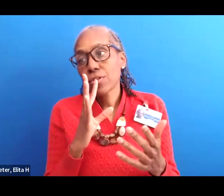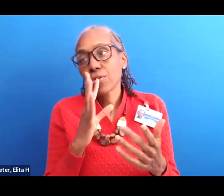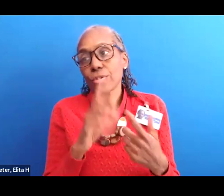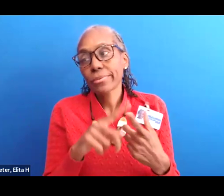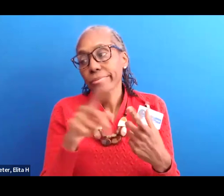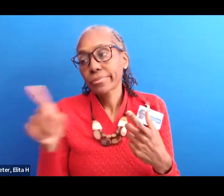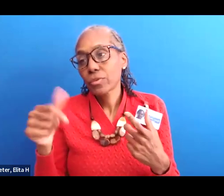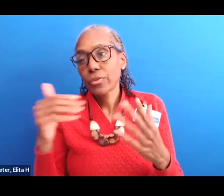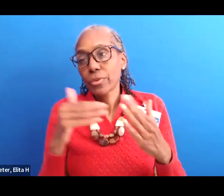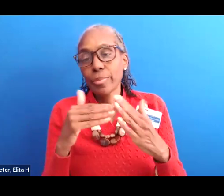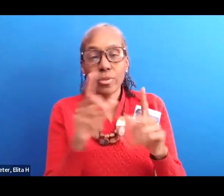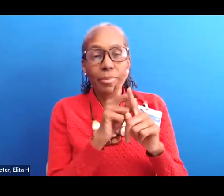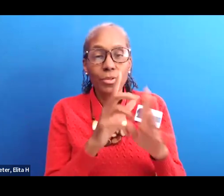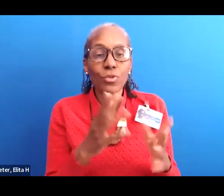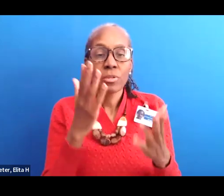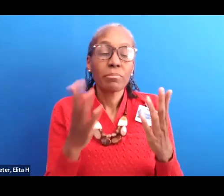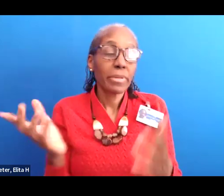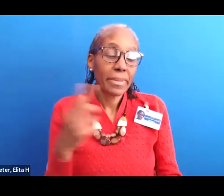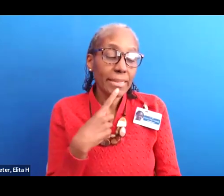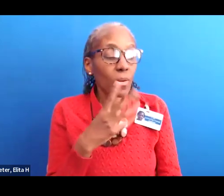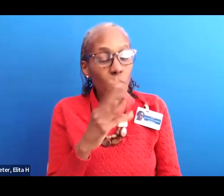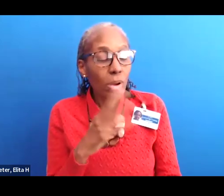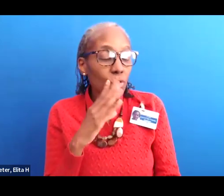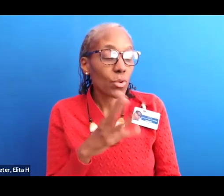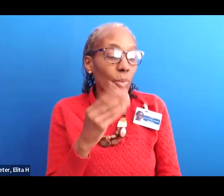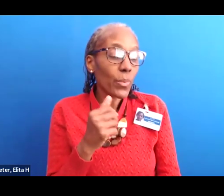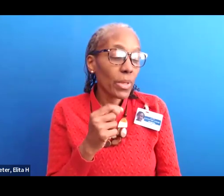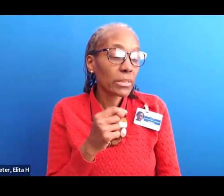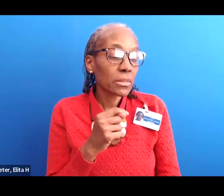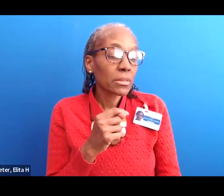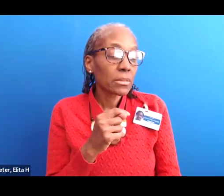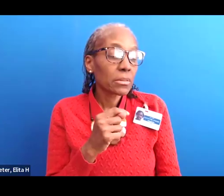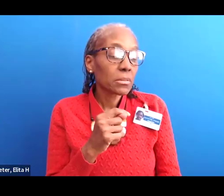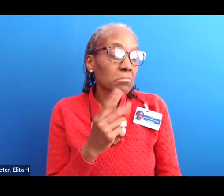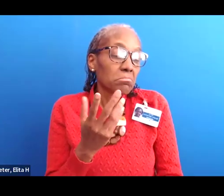peer mentors and they might say, well, this is me. You might want to try this.